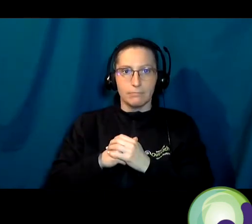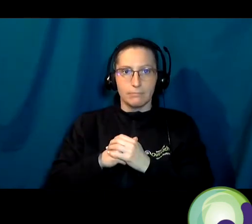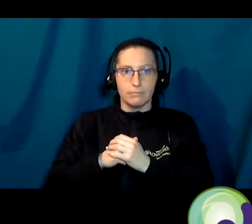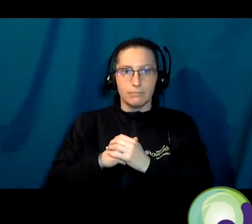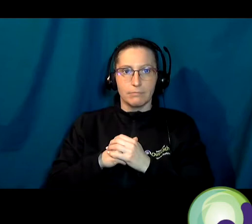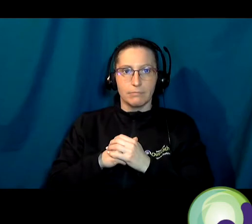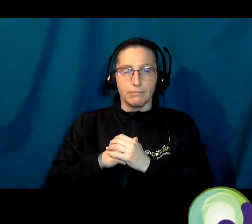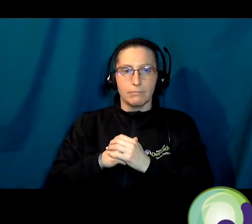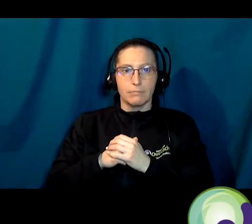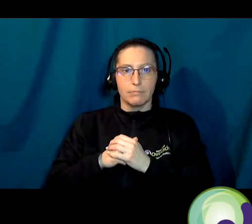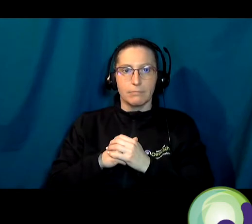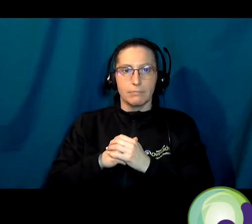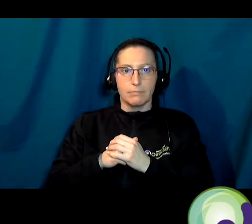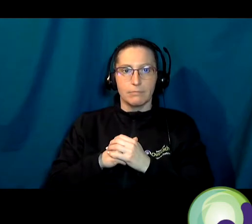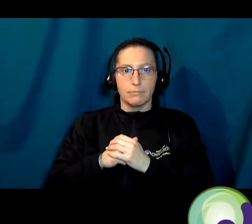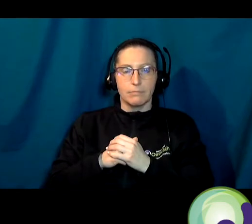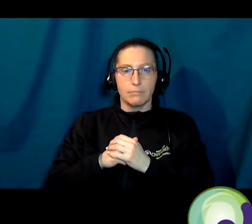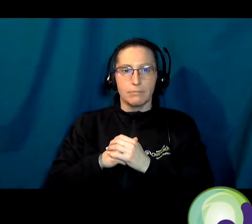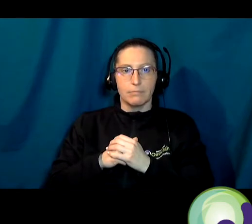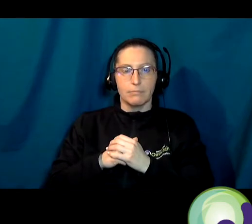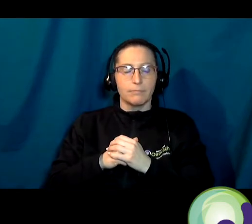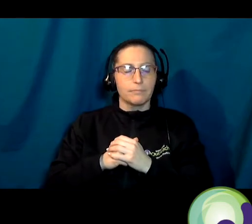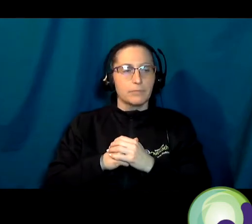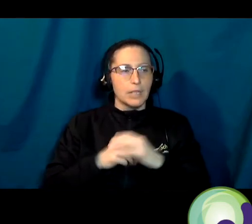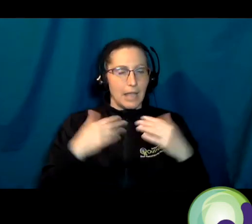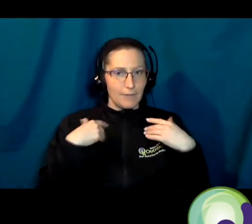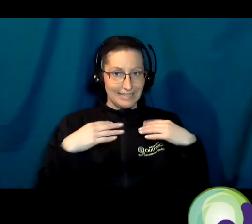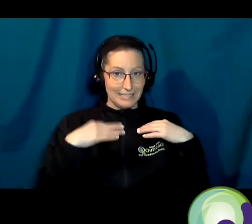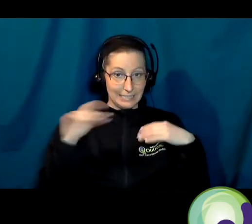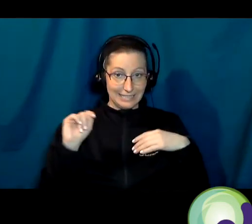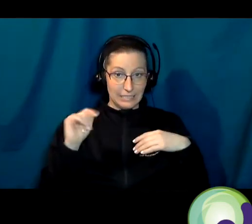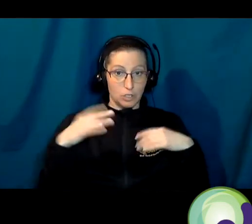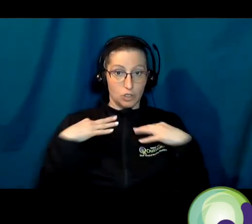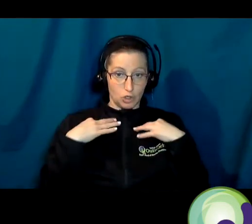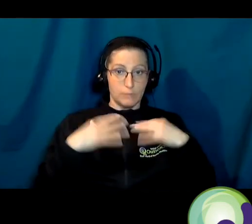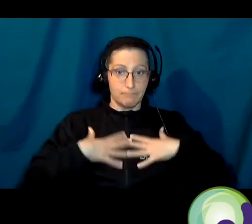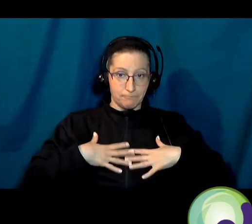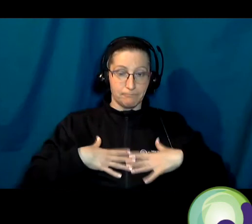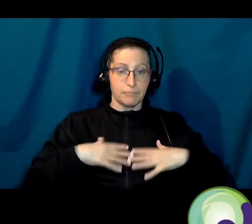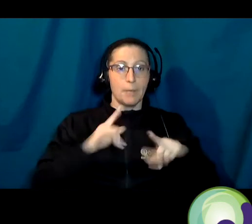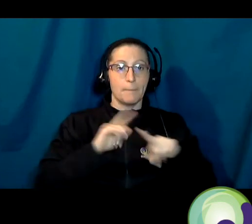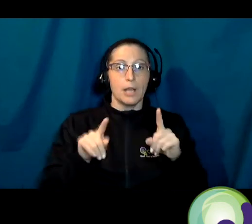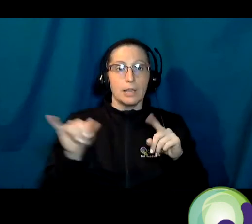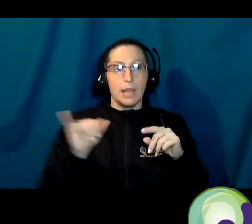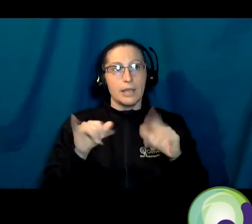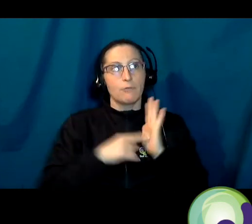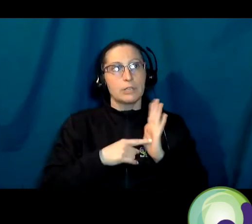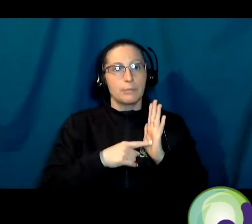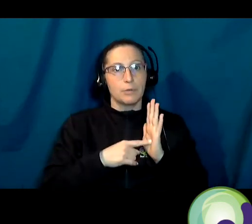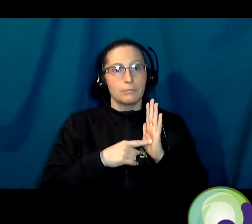And so they wear the T-shirt that has their name on them. You said they don't always have to wear